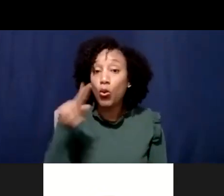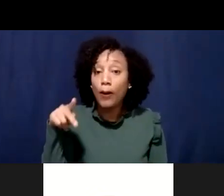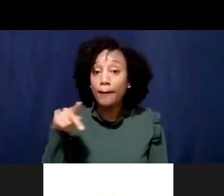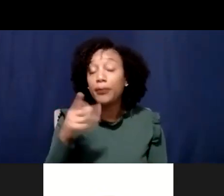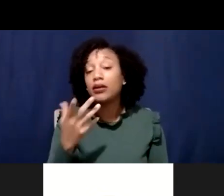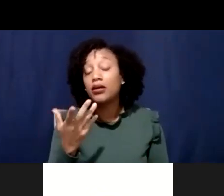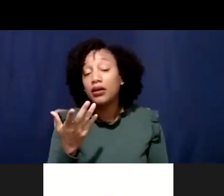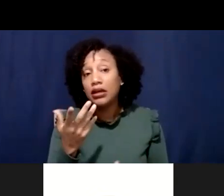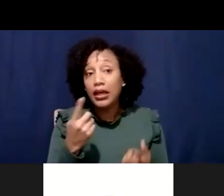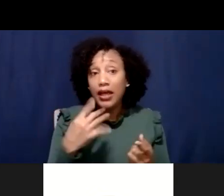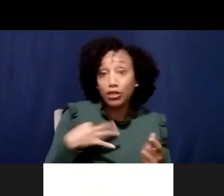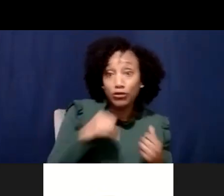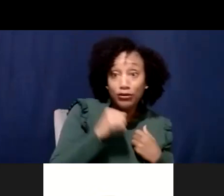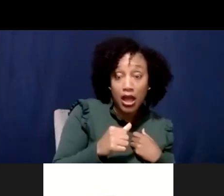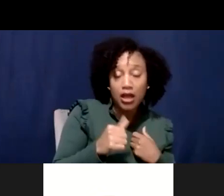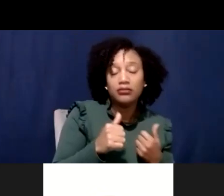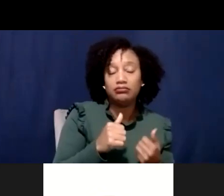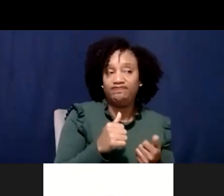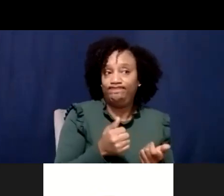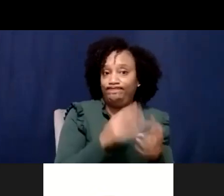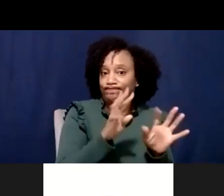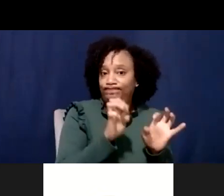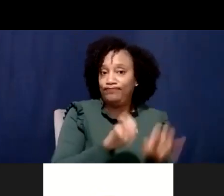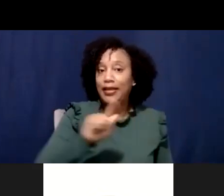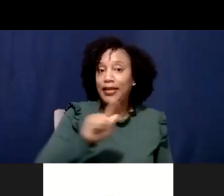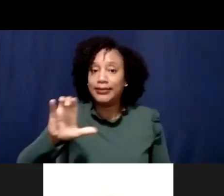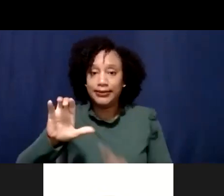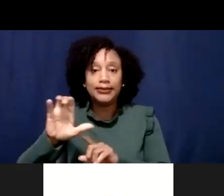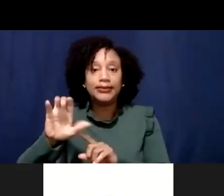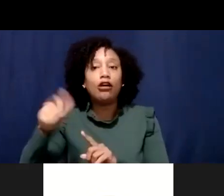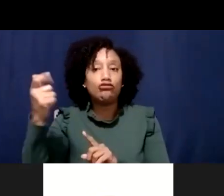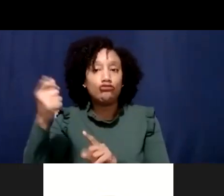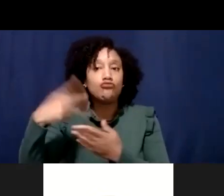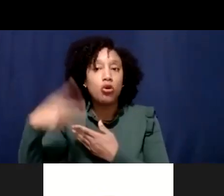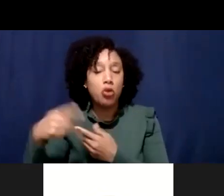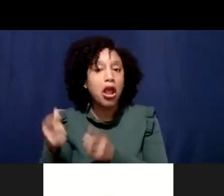LLCs are currently eligible in our other grant programs. That has changed.